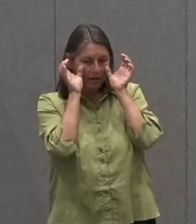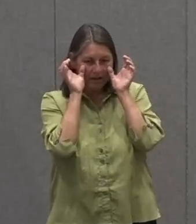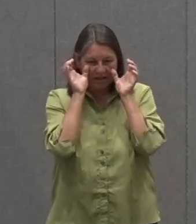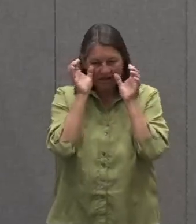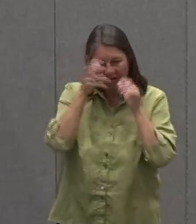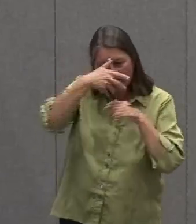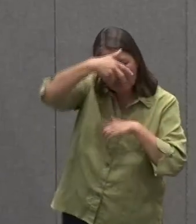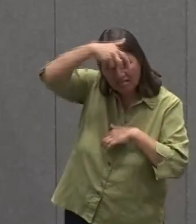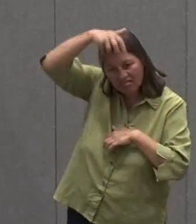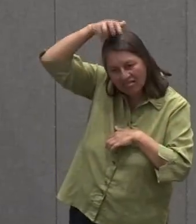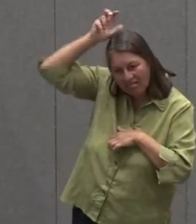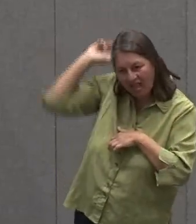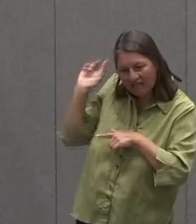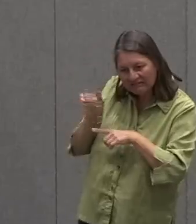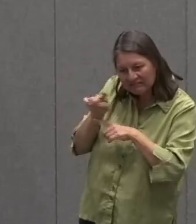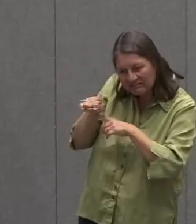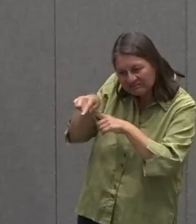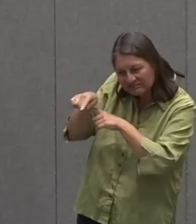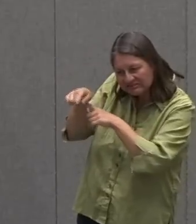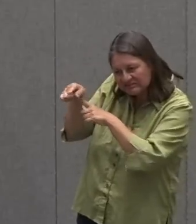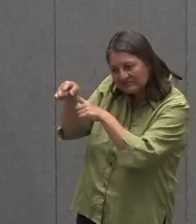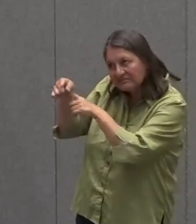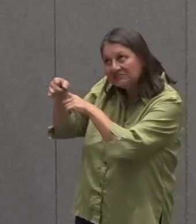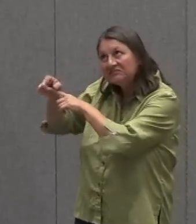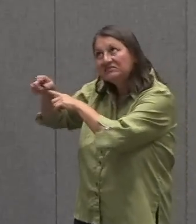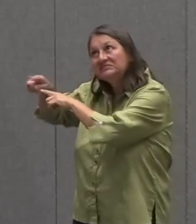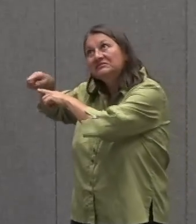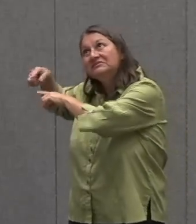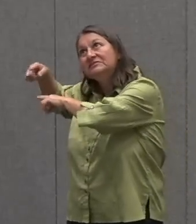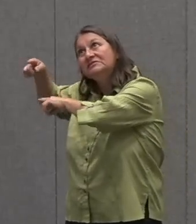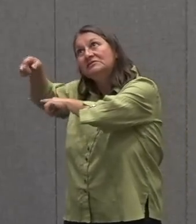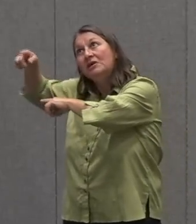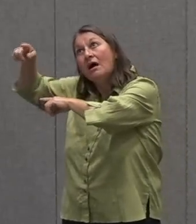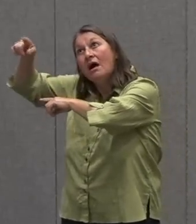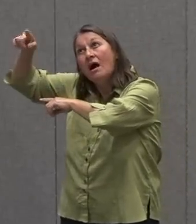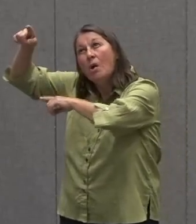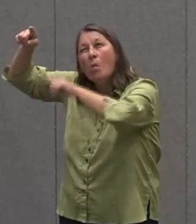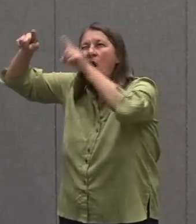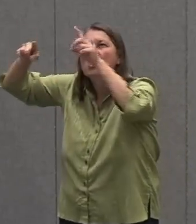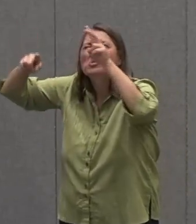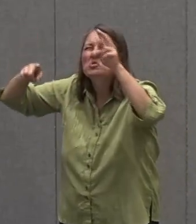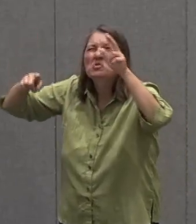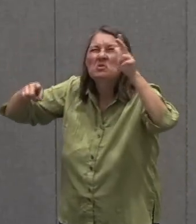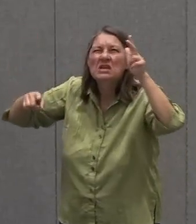and threw it skyward with a thunderous roar. "One, two, three, four."